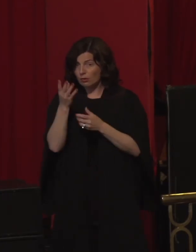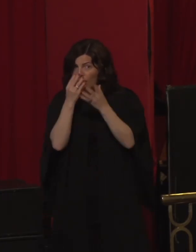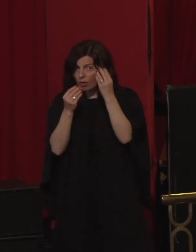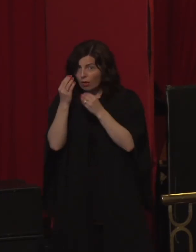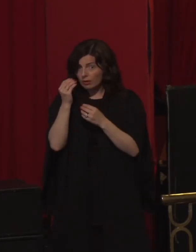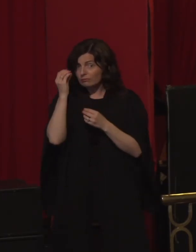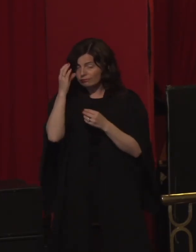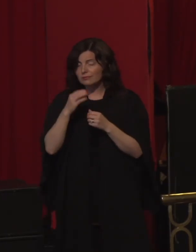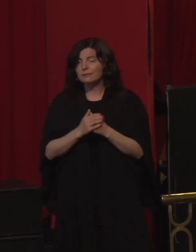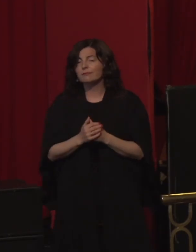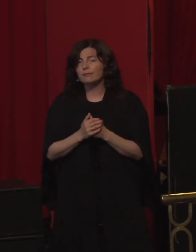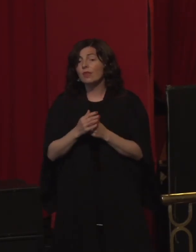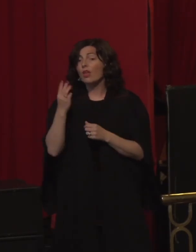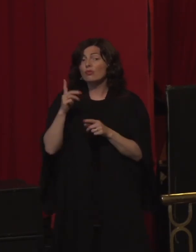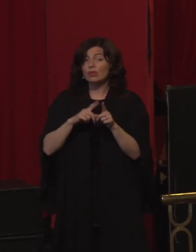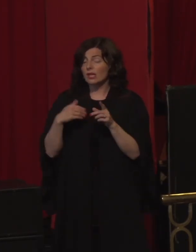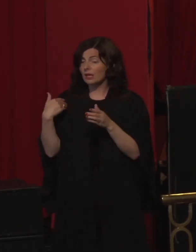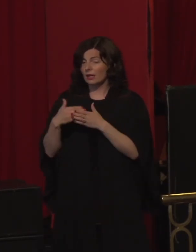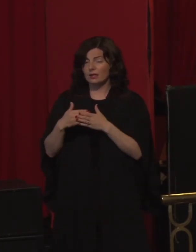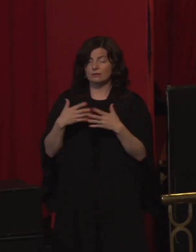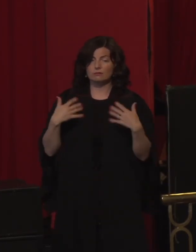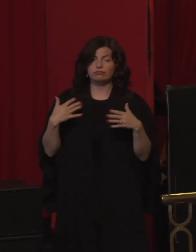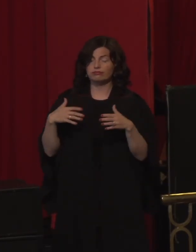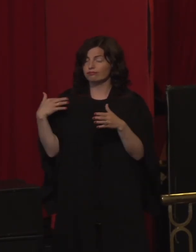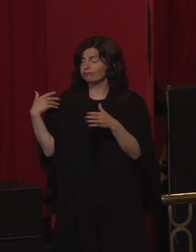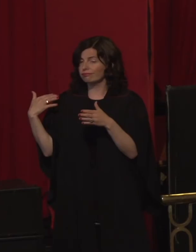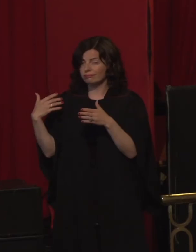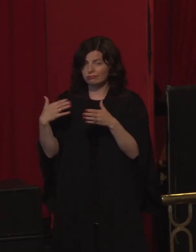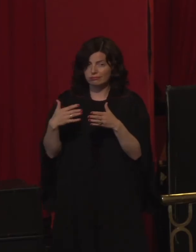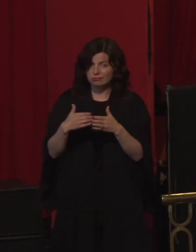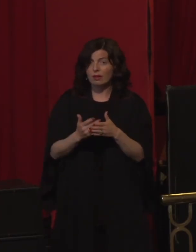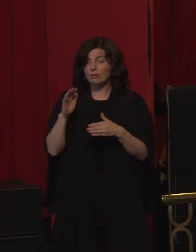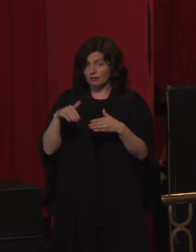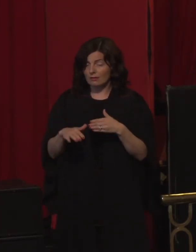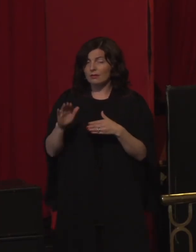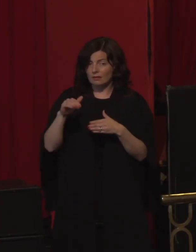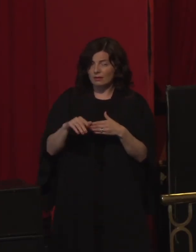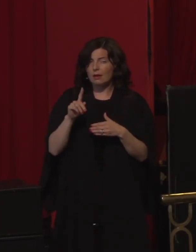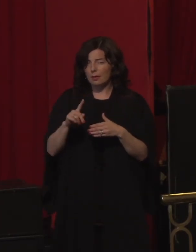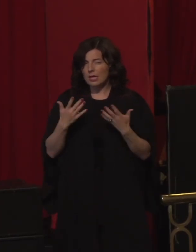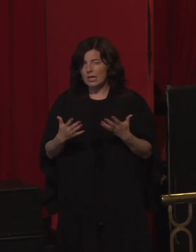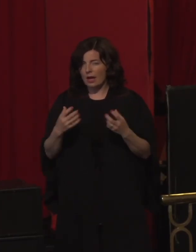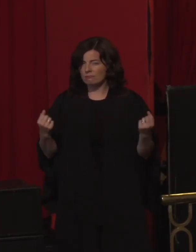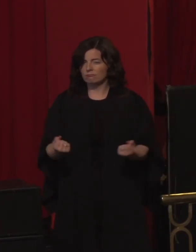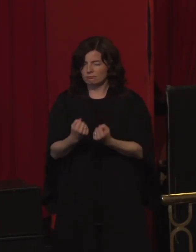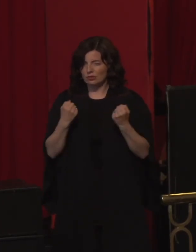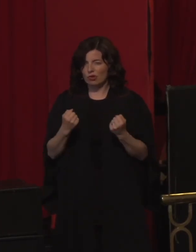The past three years have been an incredible journey from start to finish and even with the bumps in the road along the way we've come out the other side stronger and closer than ever before.